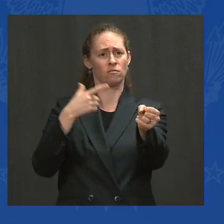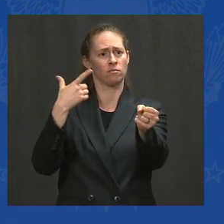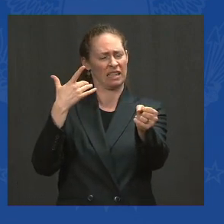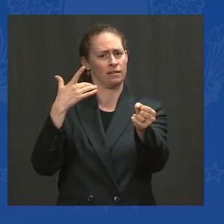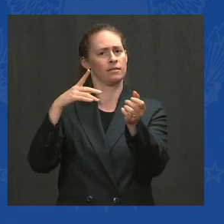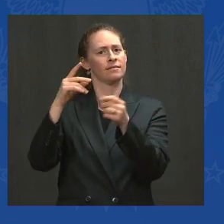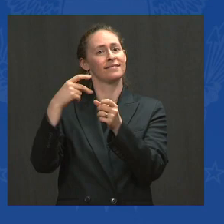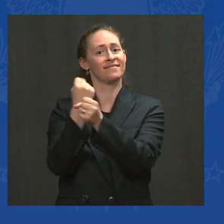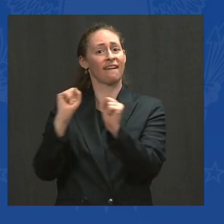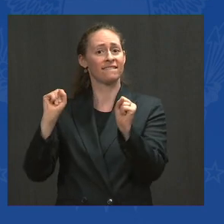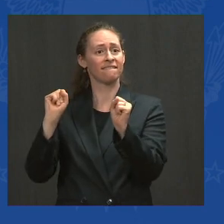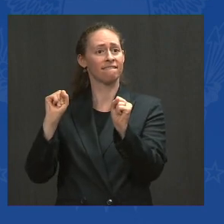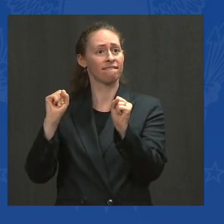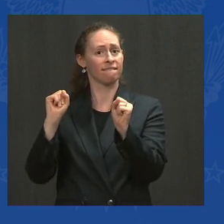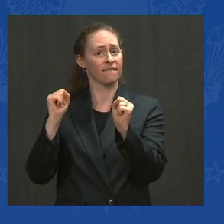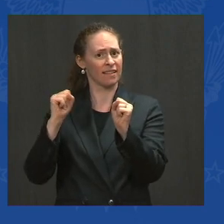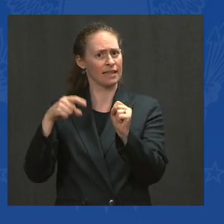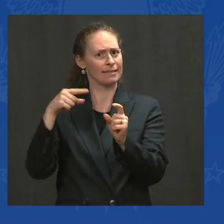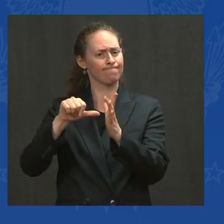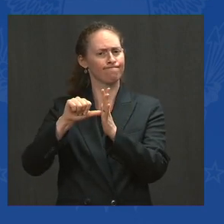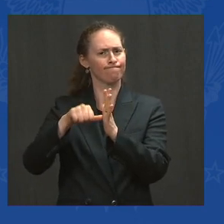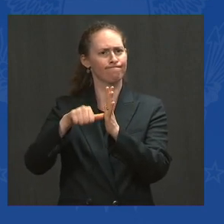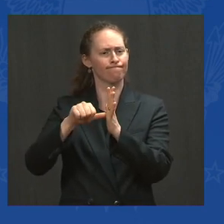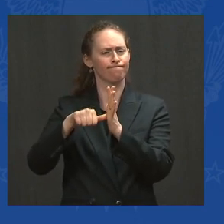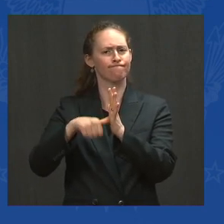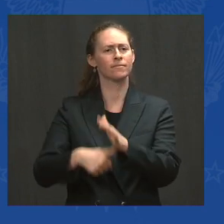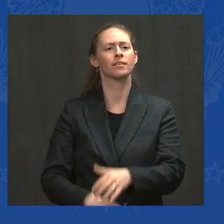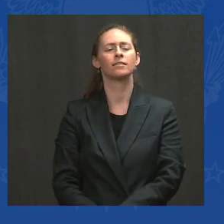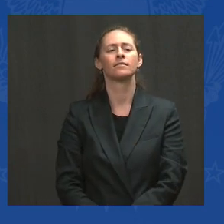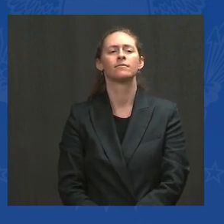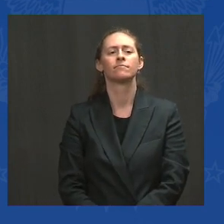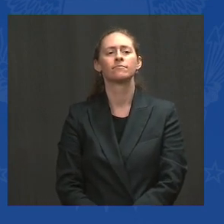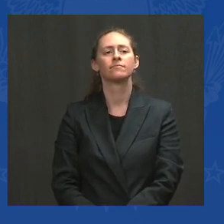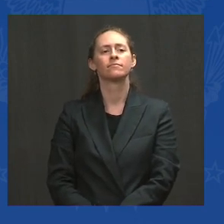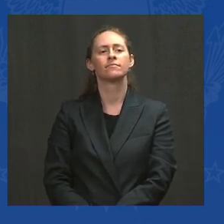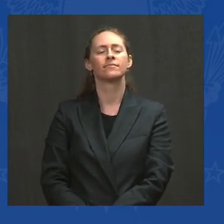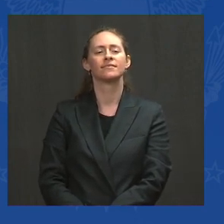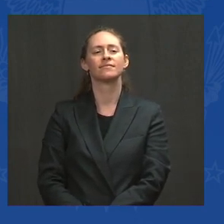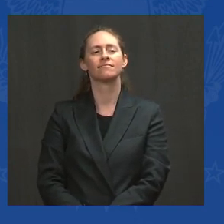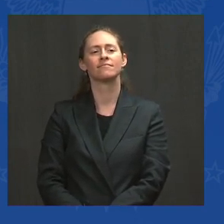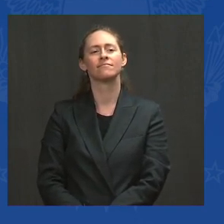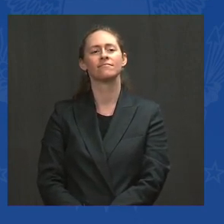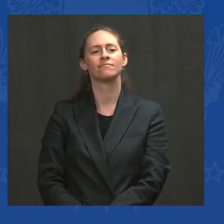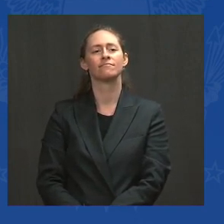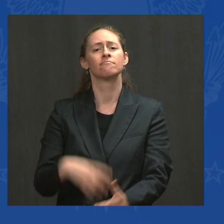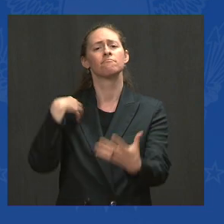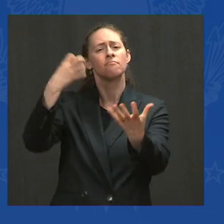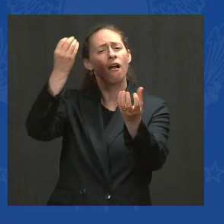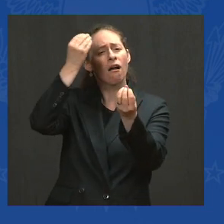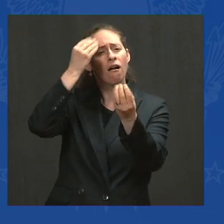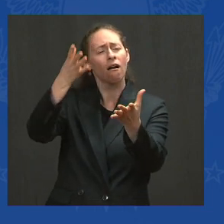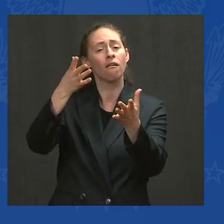withdrawal, no one -- no one U.S. forces or any forces have -- have been lost.